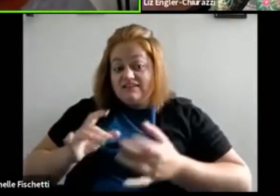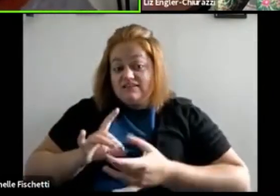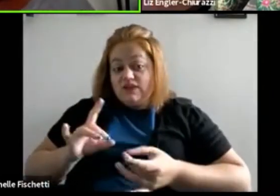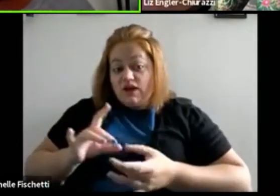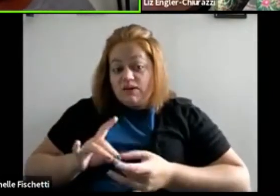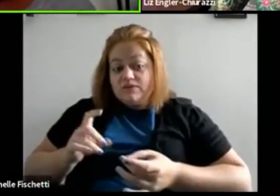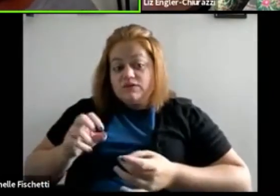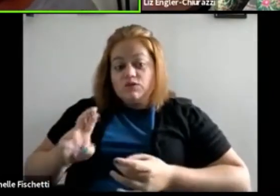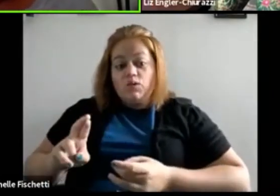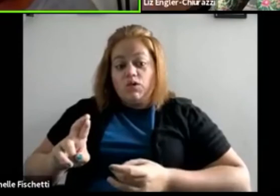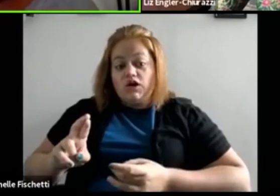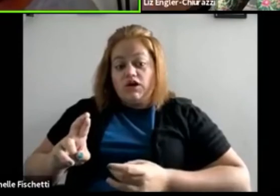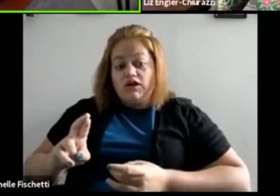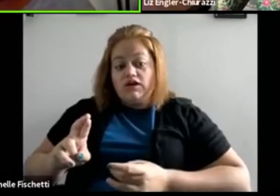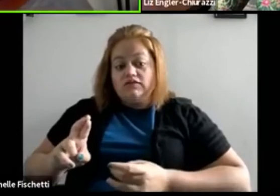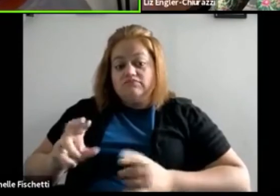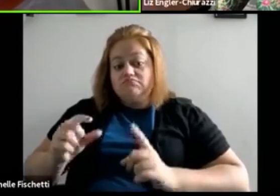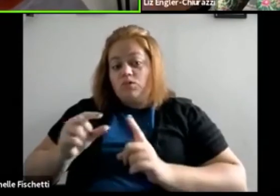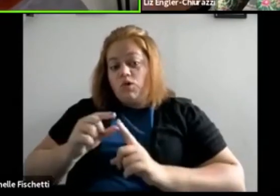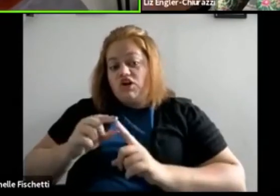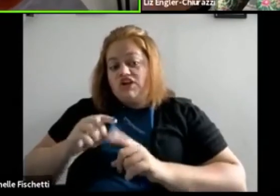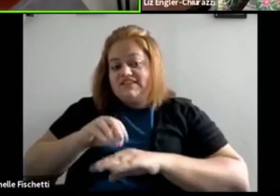wisdom or a little piece of advice that you want to share with the folks